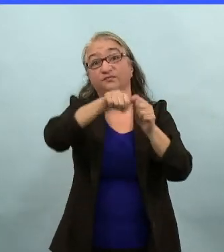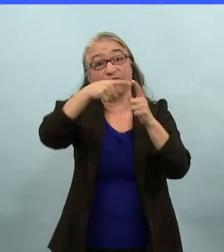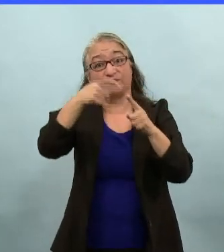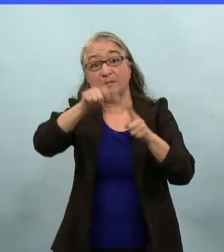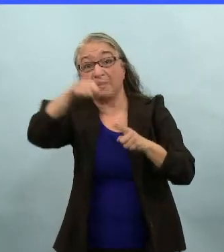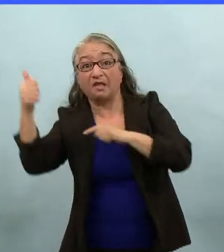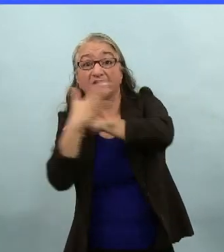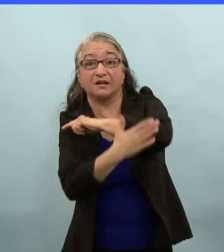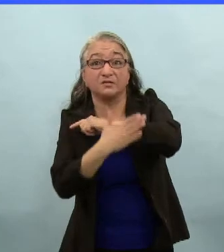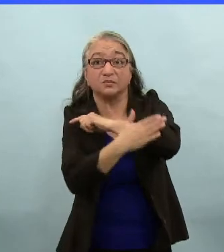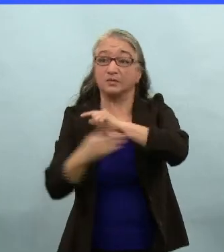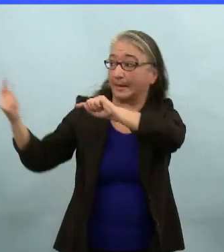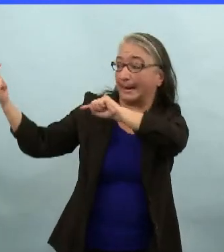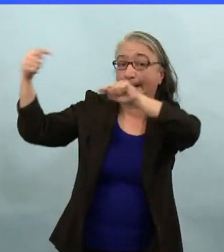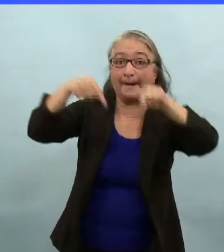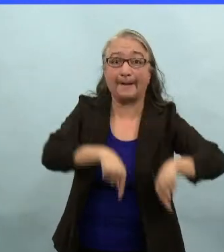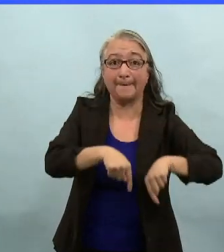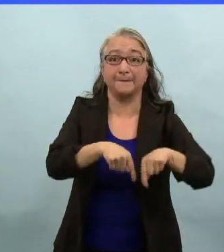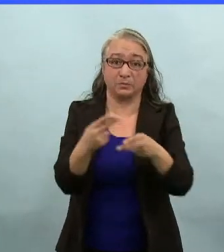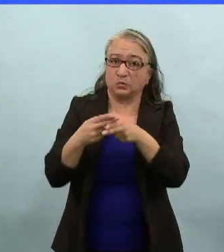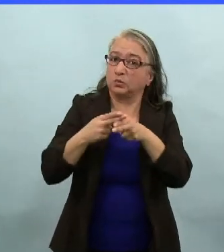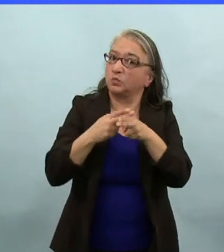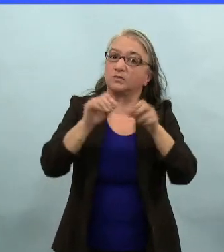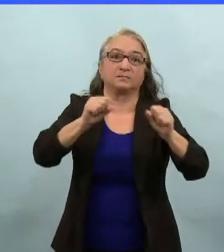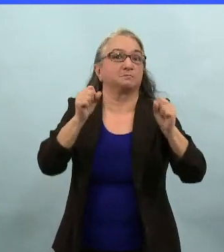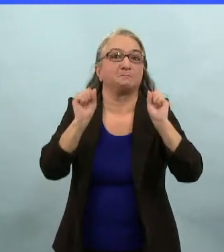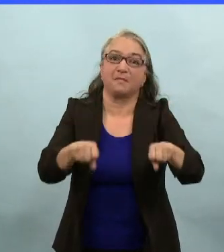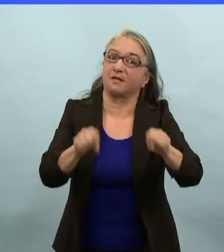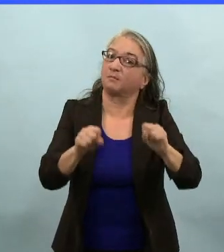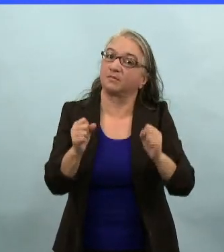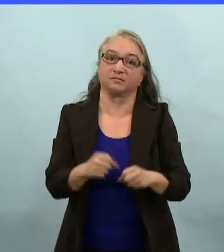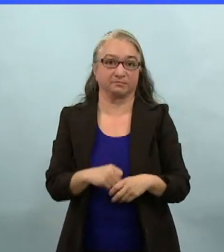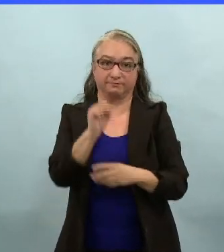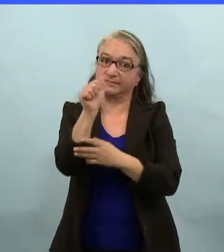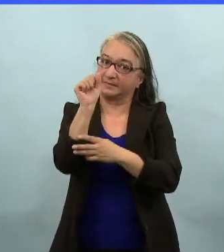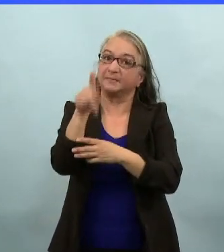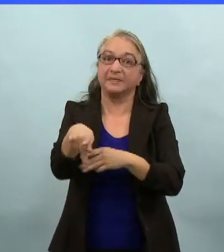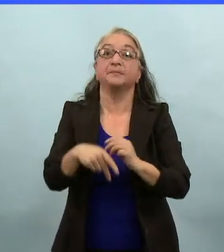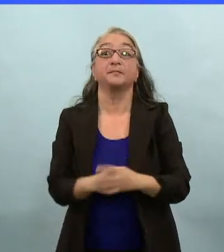as soon as possible and we've been in discussions with the manitoba nurses union